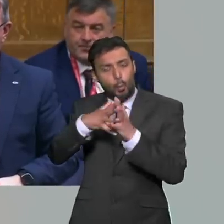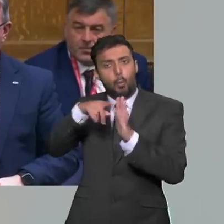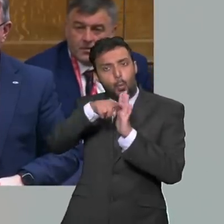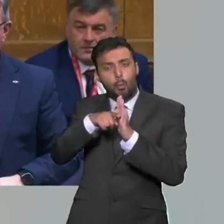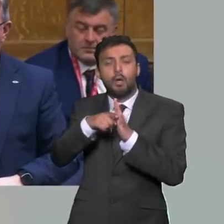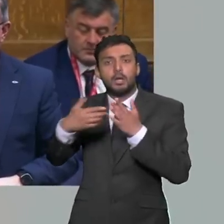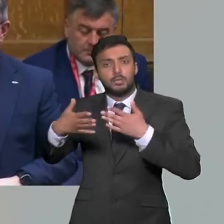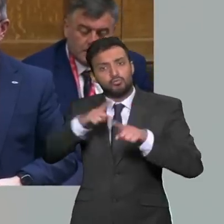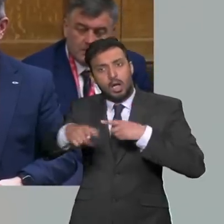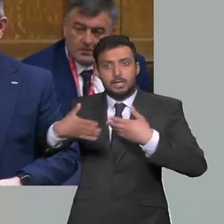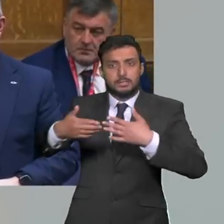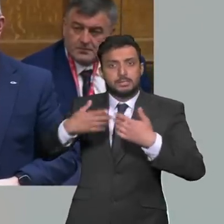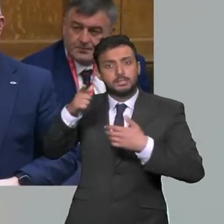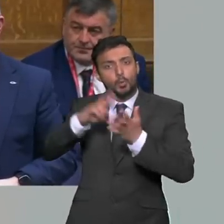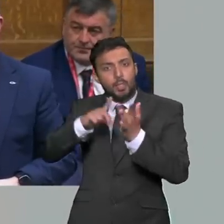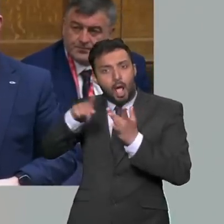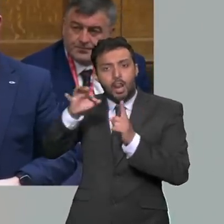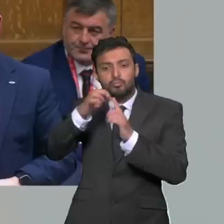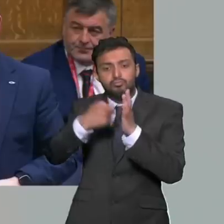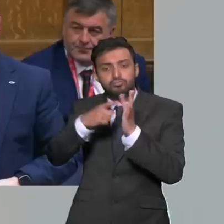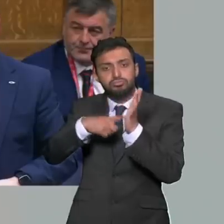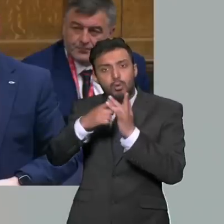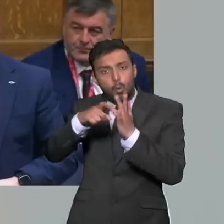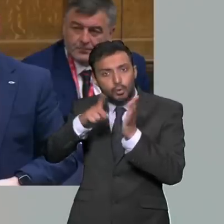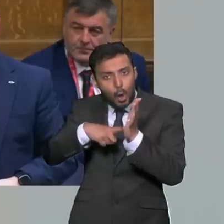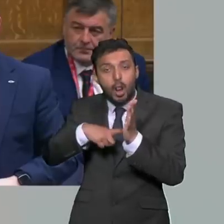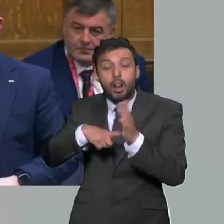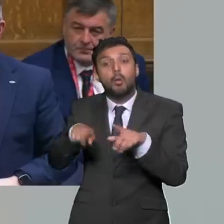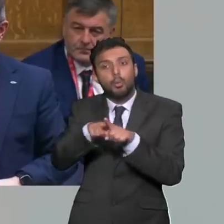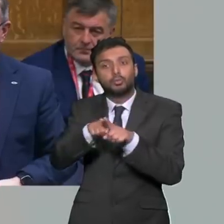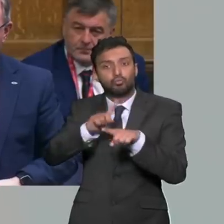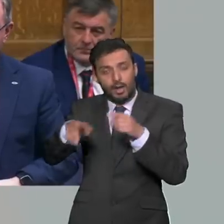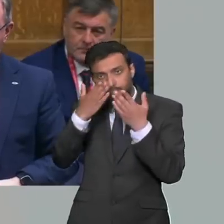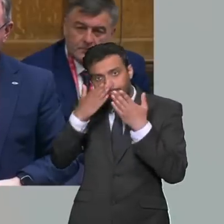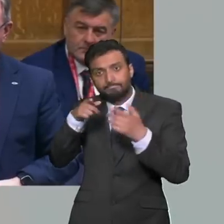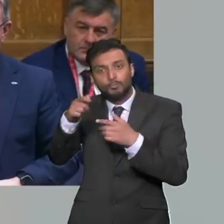border, and to protect the Belfast/Good Friday agreement. That will take some time.